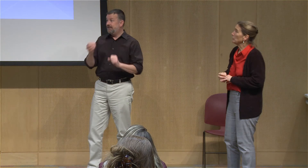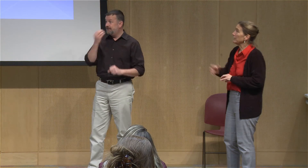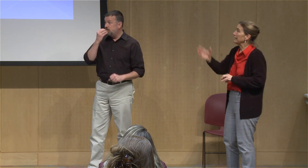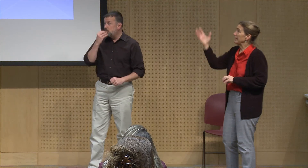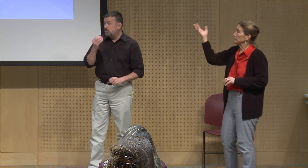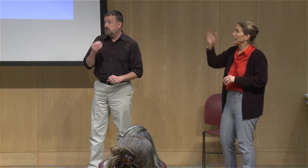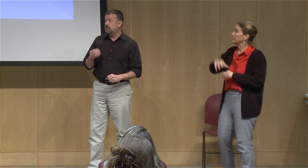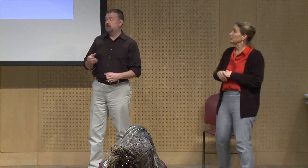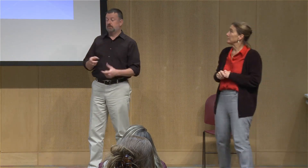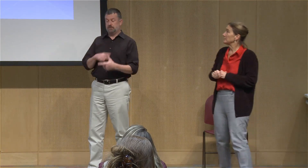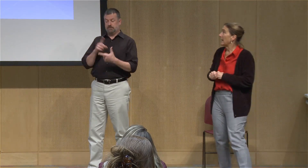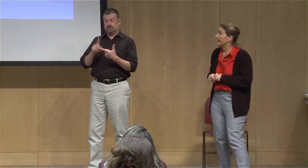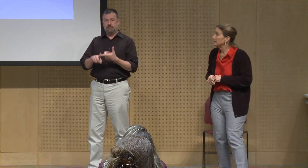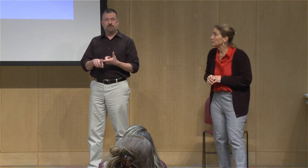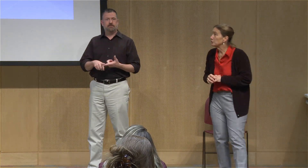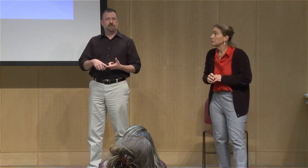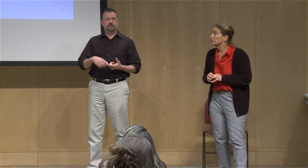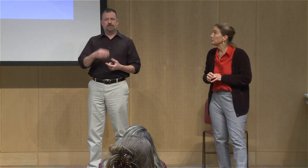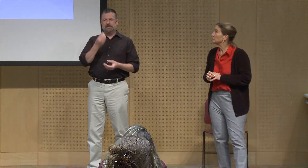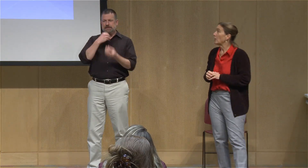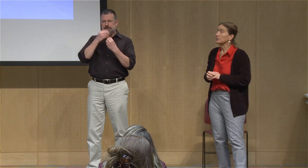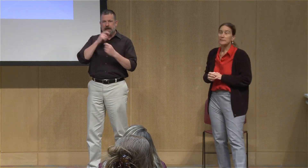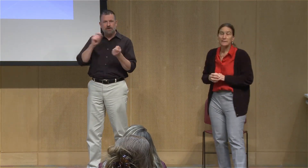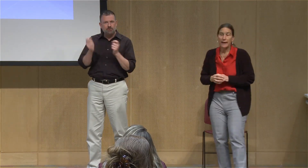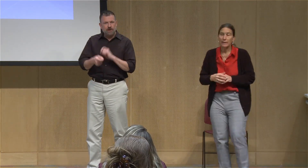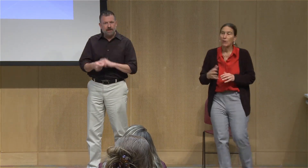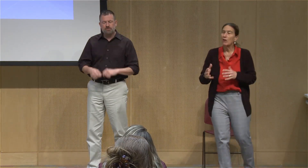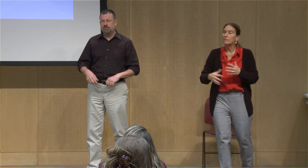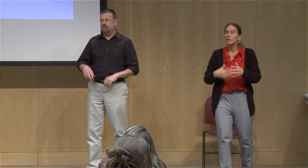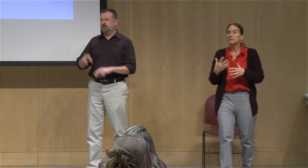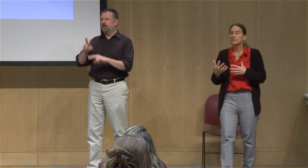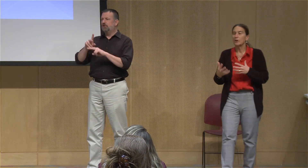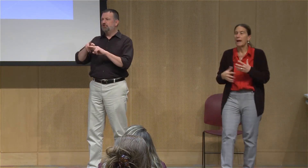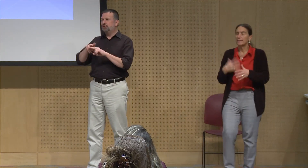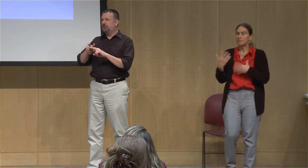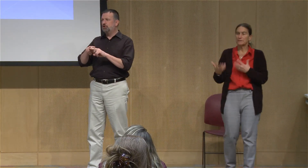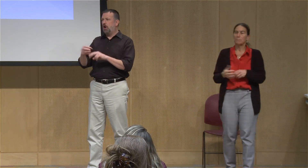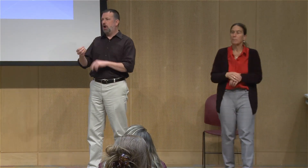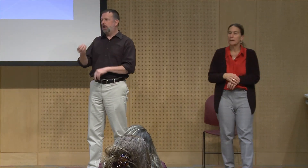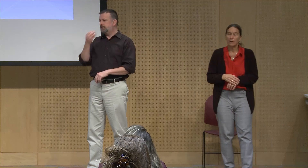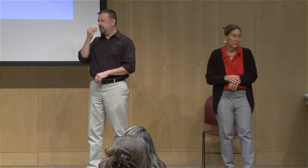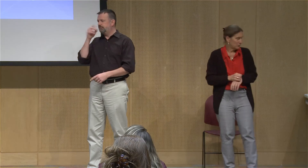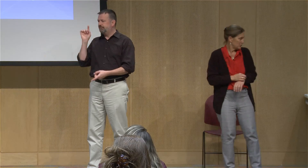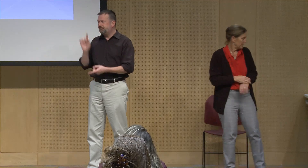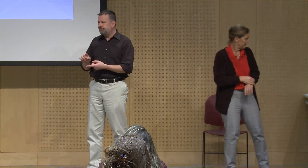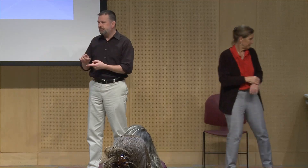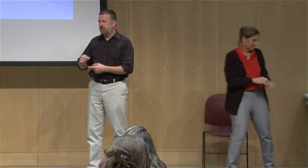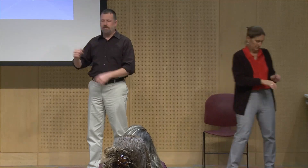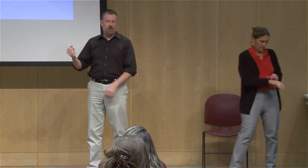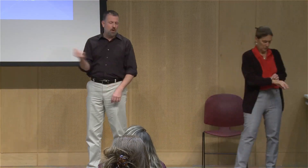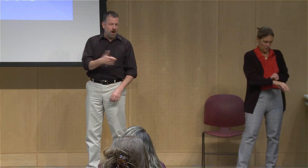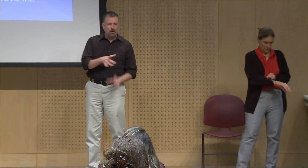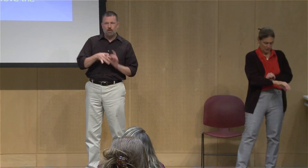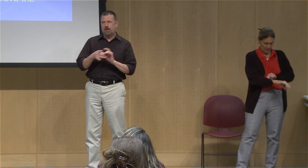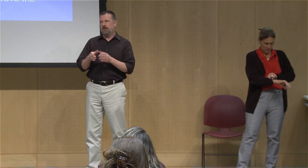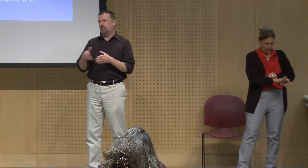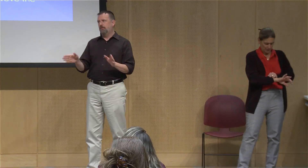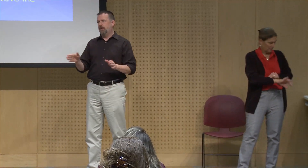LOOKING AT CHANGES IN THE DIET SUCH AS REDUCING SALT INTAKE. ALL OF THOSE THINGS ARE ASPECTS OF PUBLIC HEALTH NUTRITION. JUST WANT TO DO A TIME CHECK HERE.